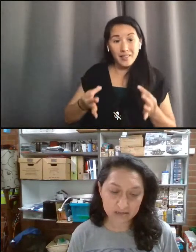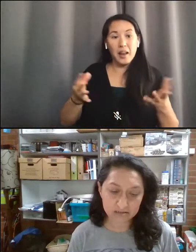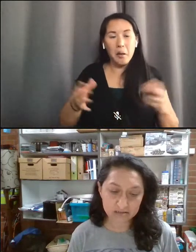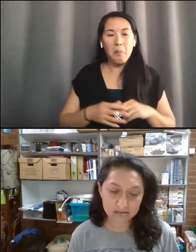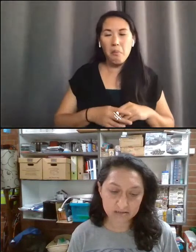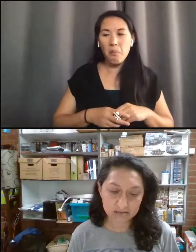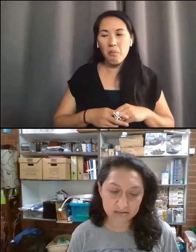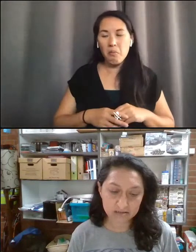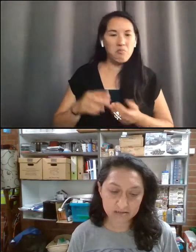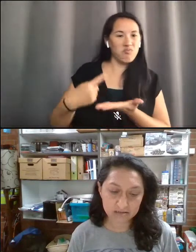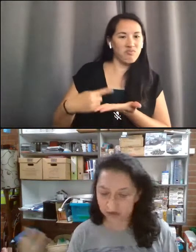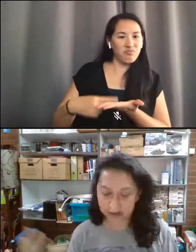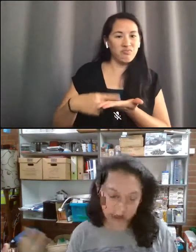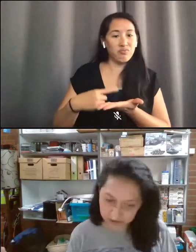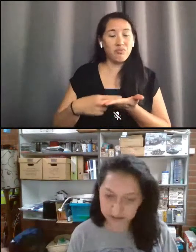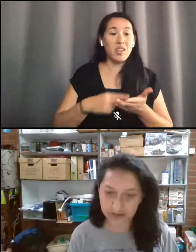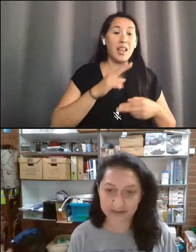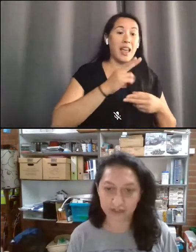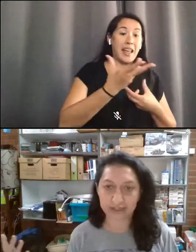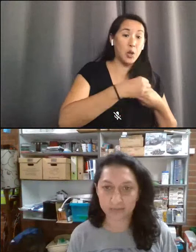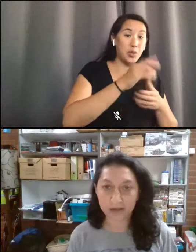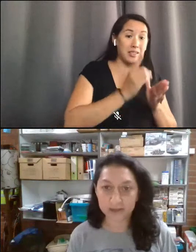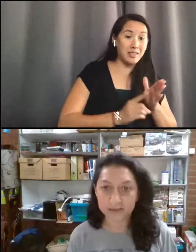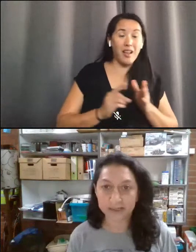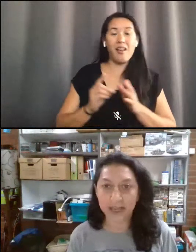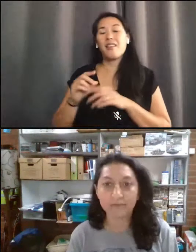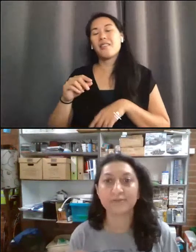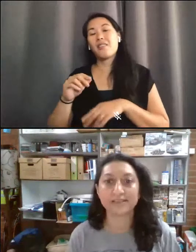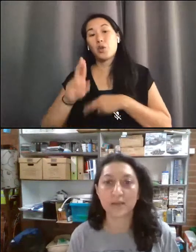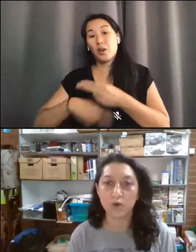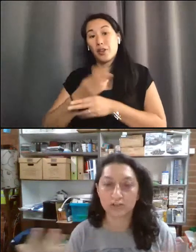that inclusive design and universal design are not diametrically opposed but come from the same world